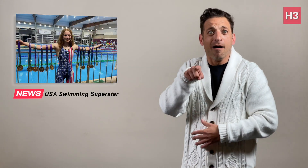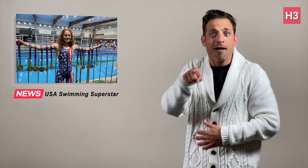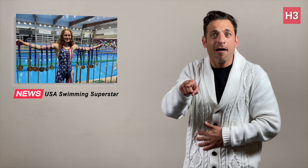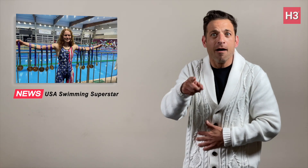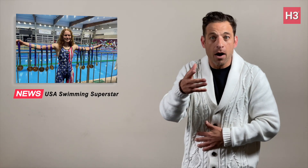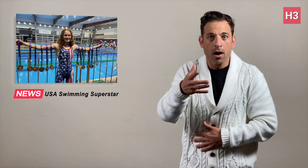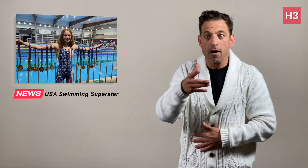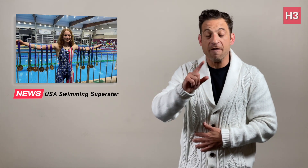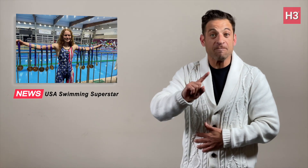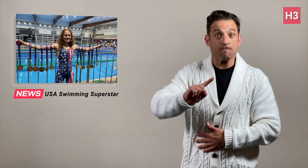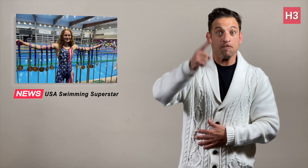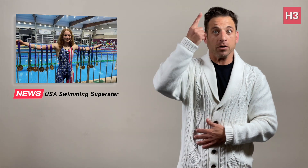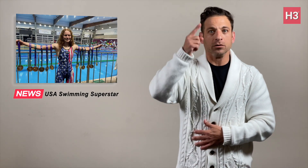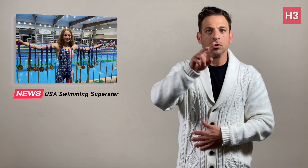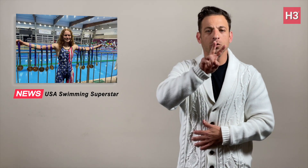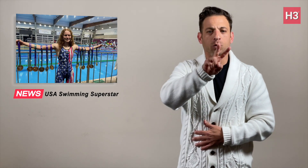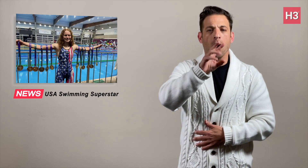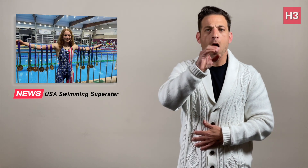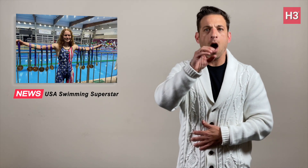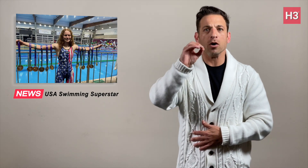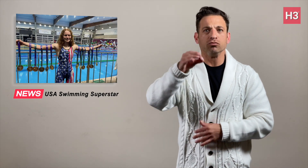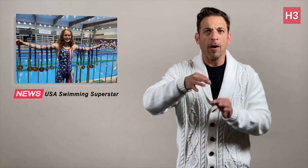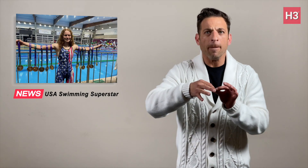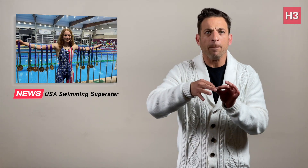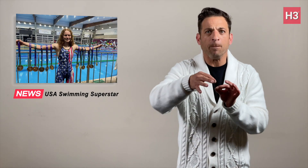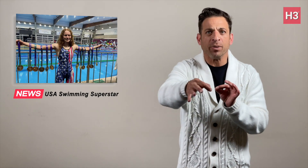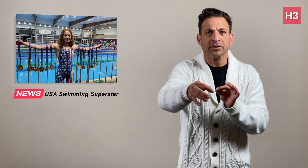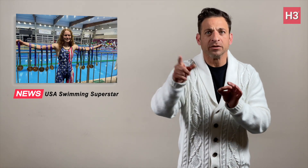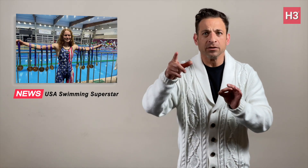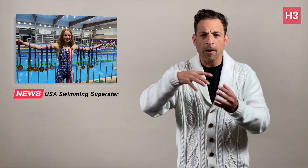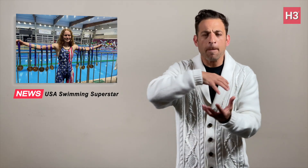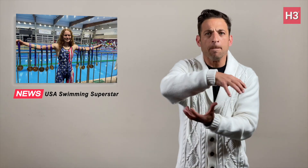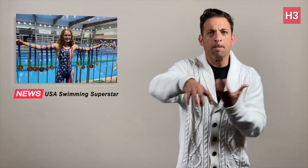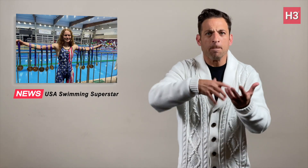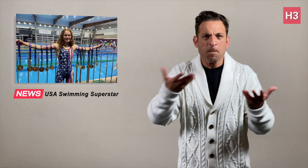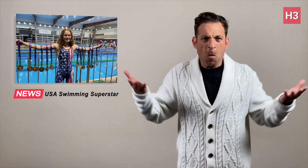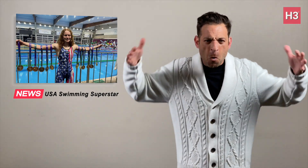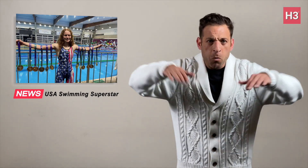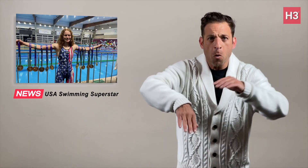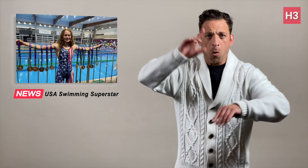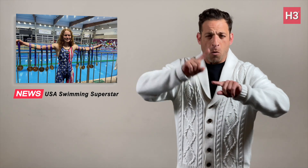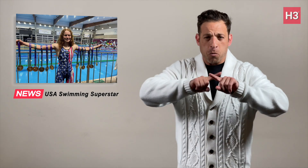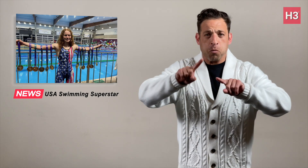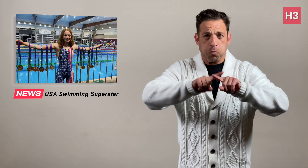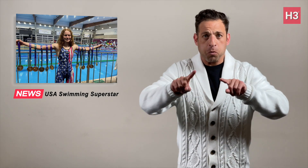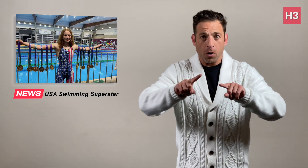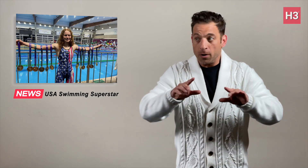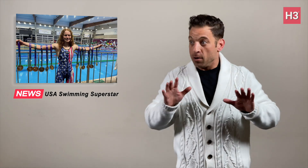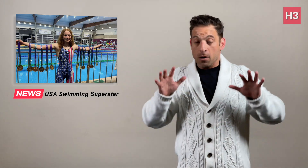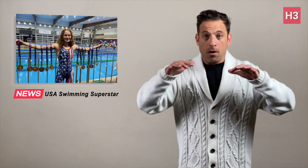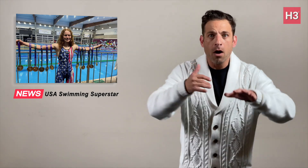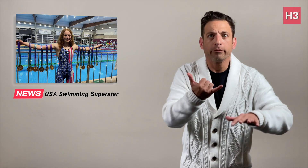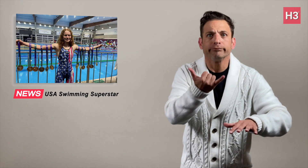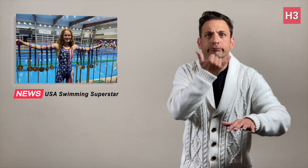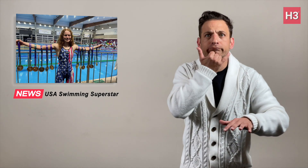The final heat for the Women 200m medley was marred by technical difficulties.